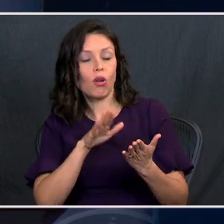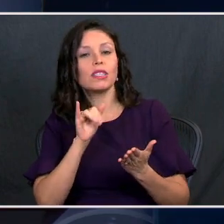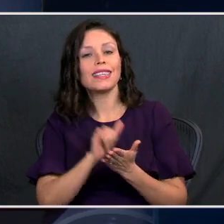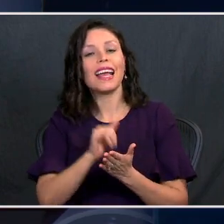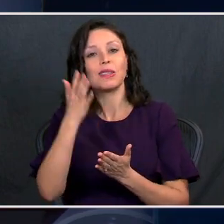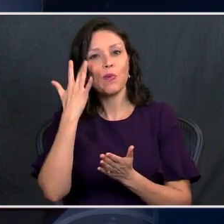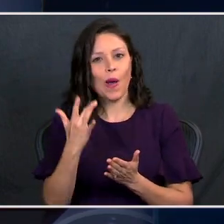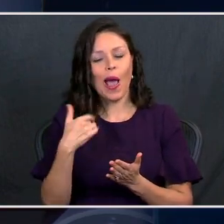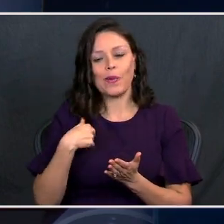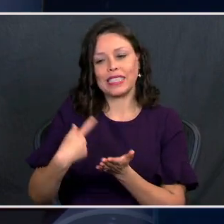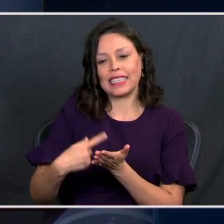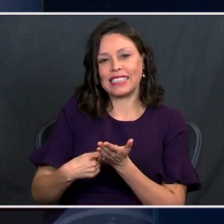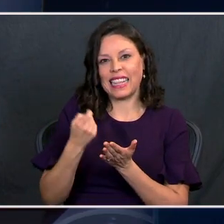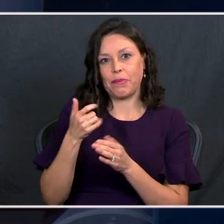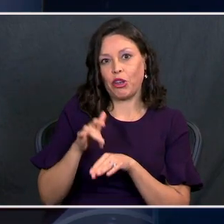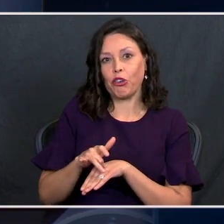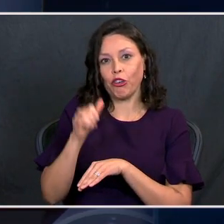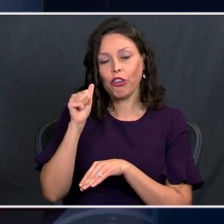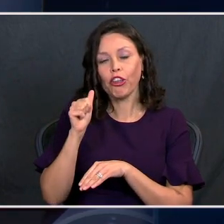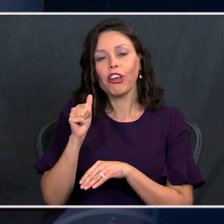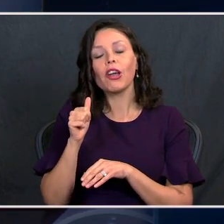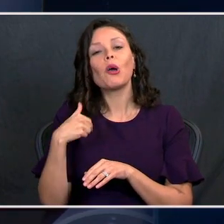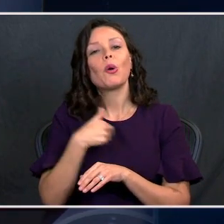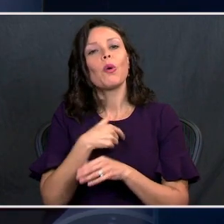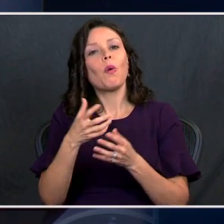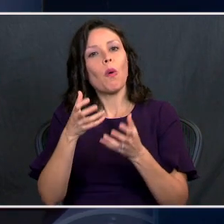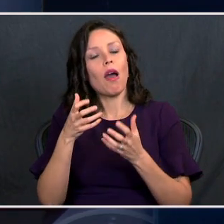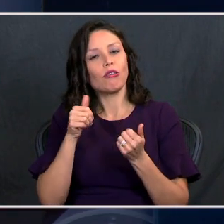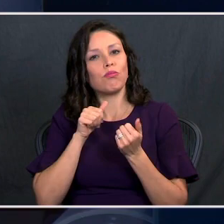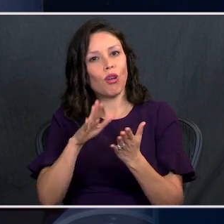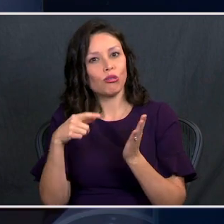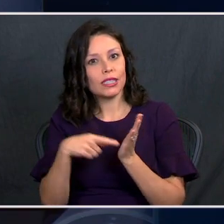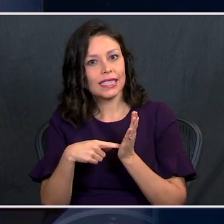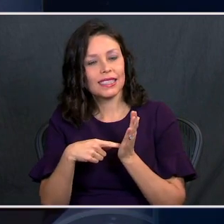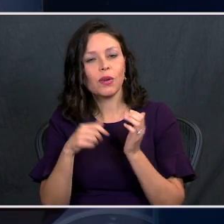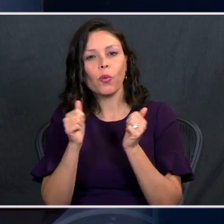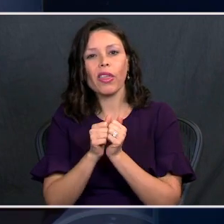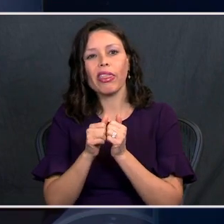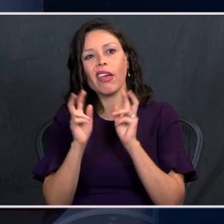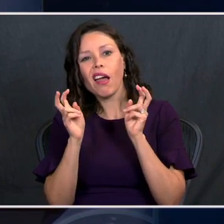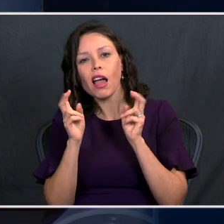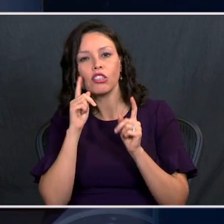as we were talking about a little bit earlier, that we want to approach this with some strategic patience,